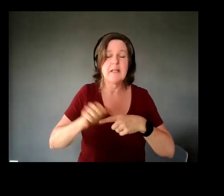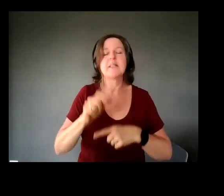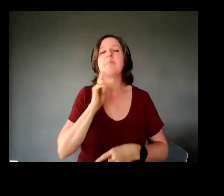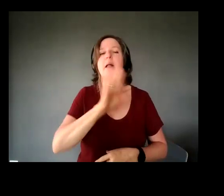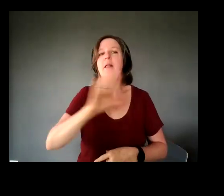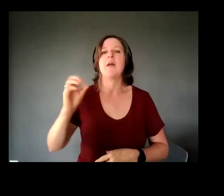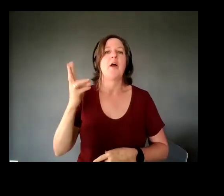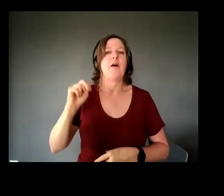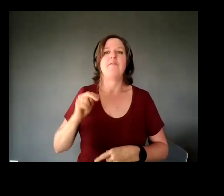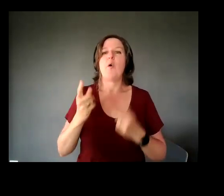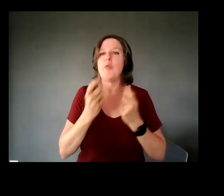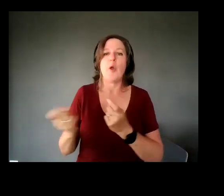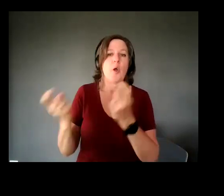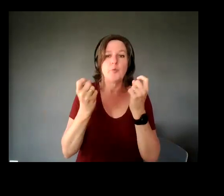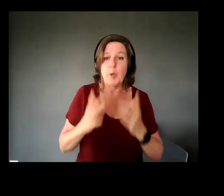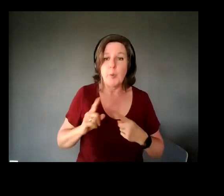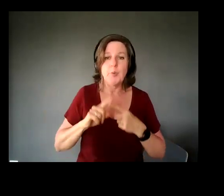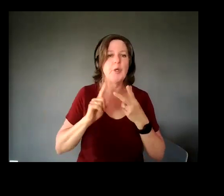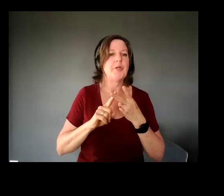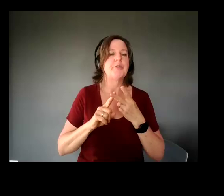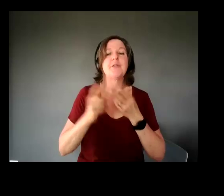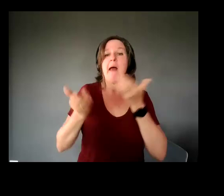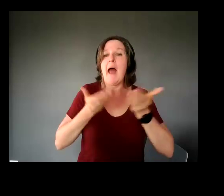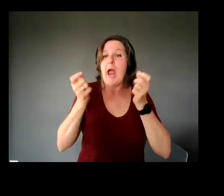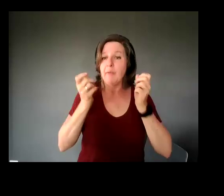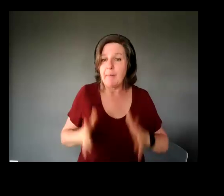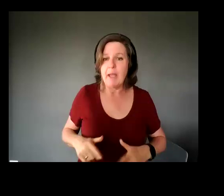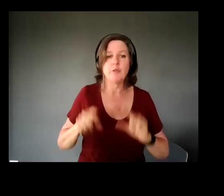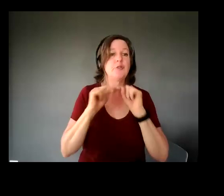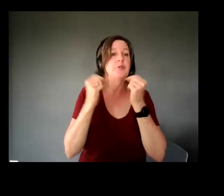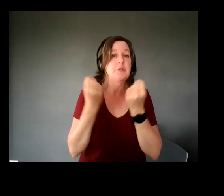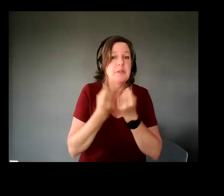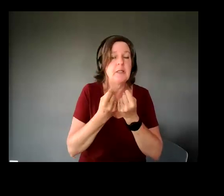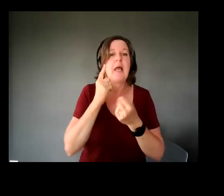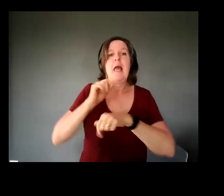And for employers to really leverage the tools that have been